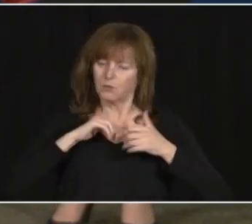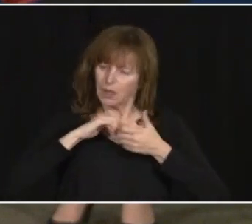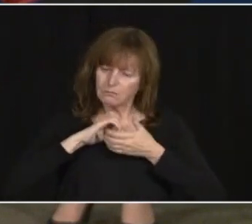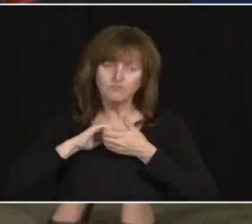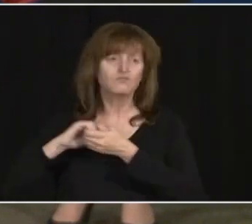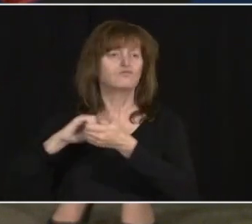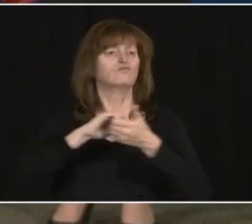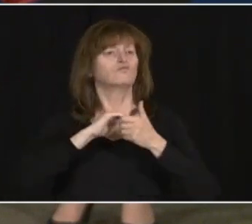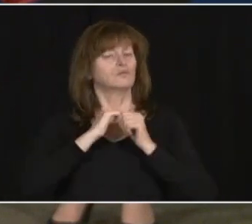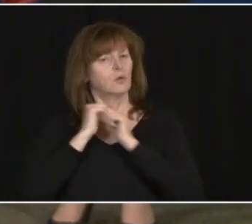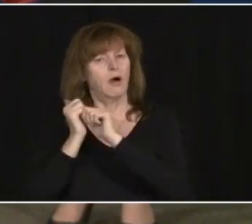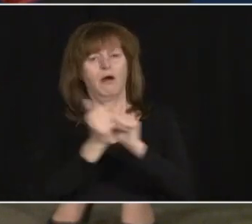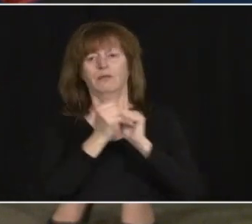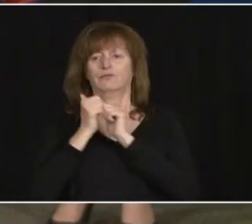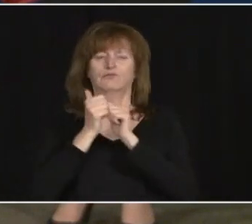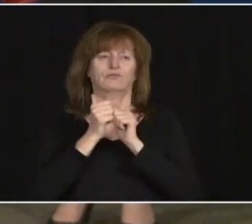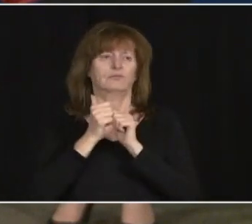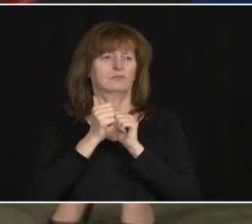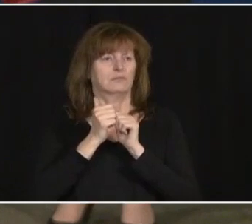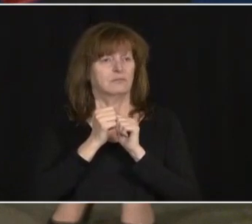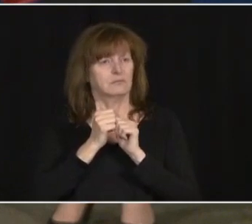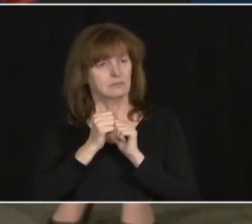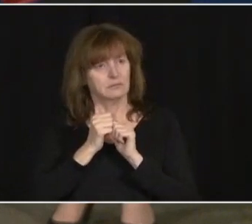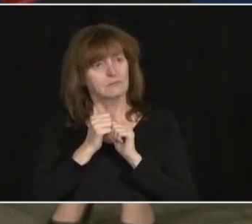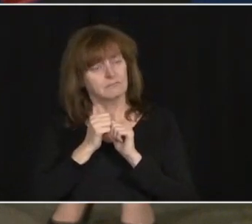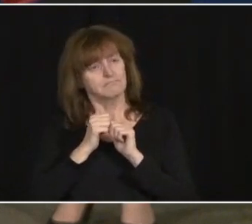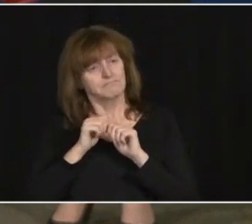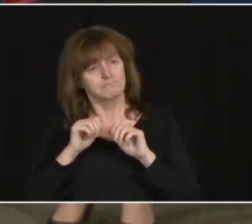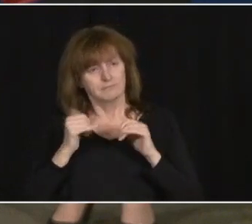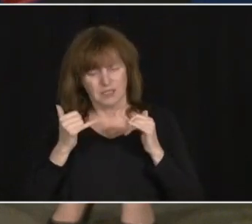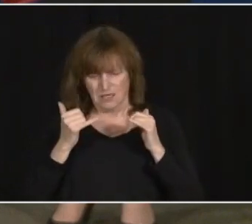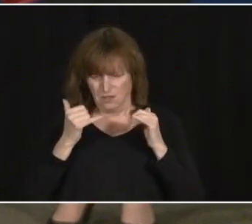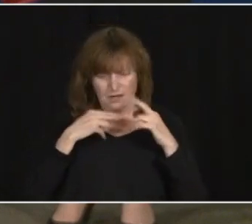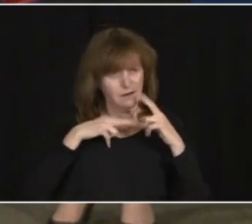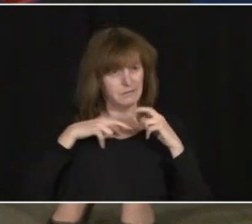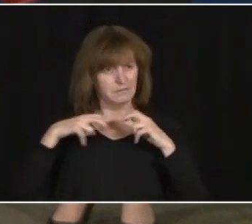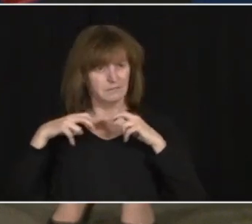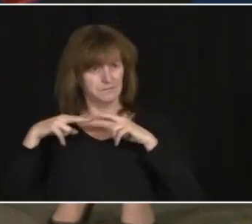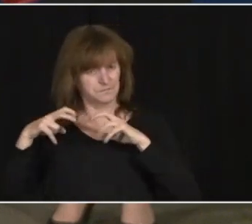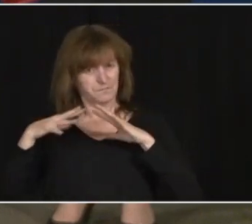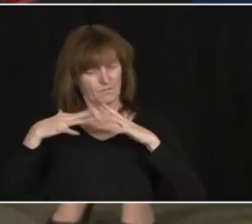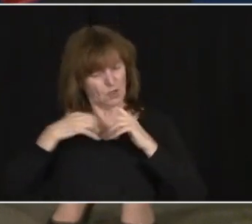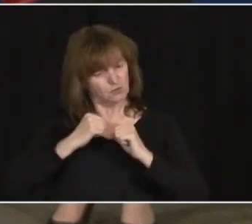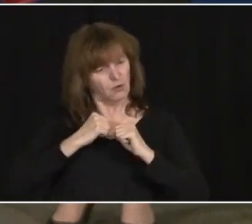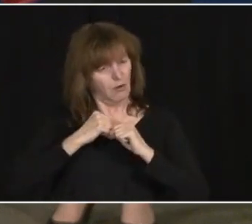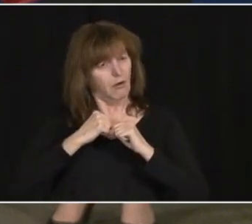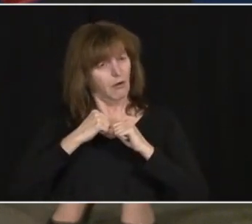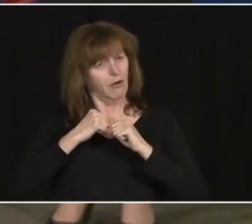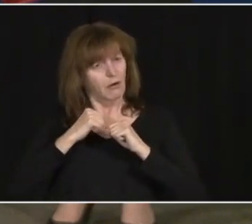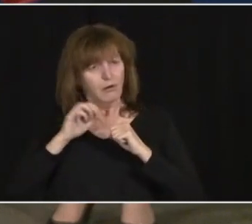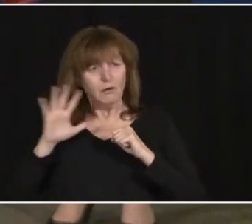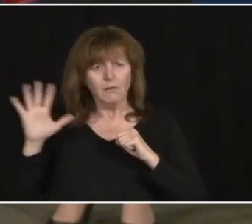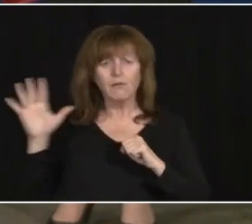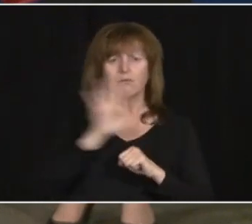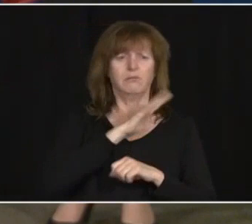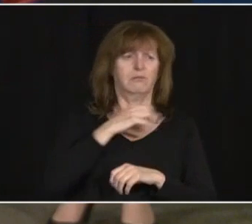as a nation and as a province and as a people. In the last couple months